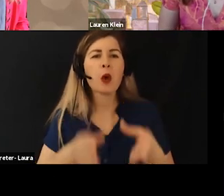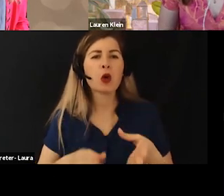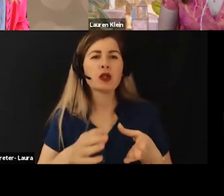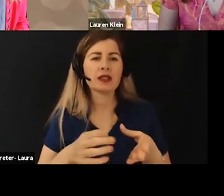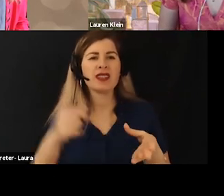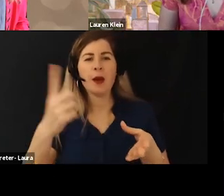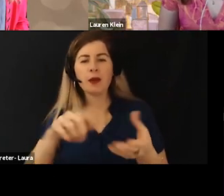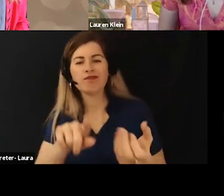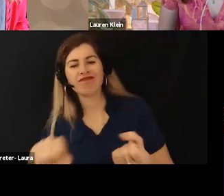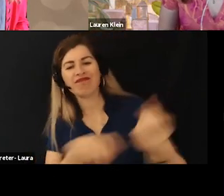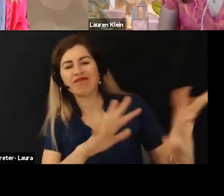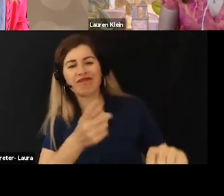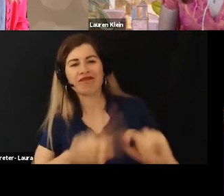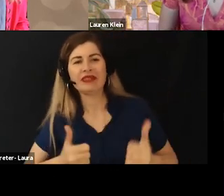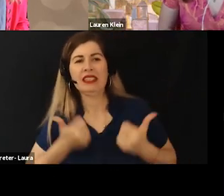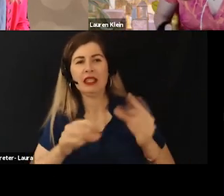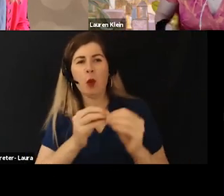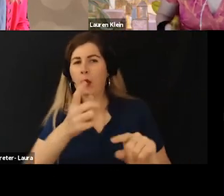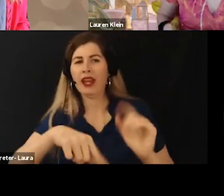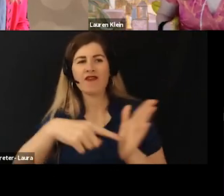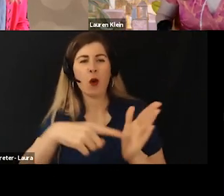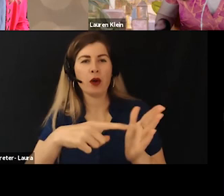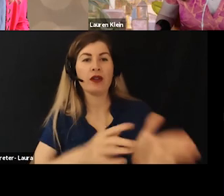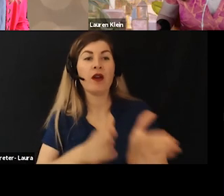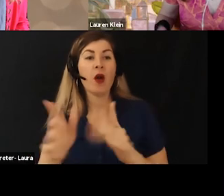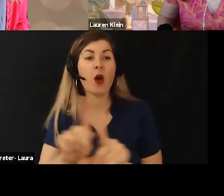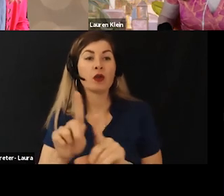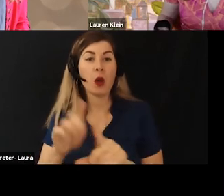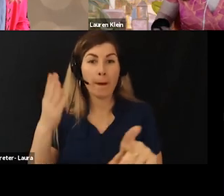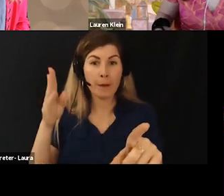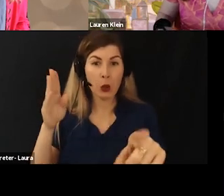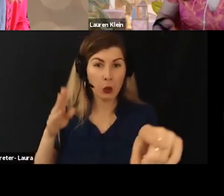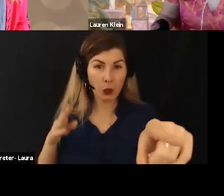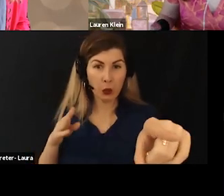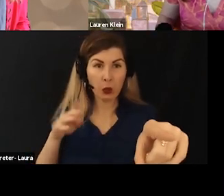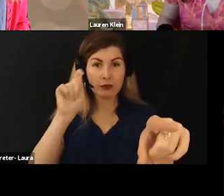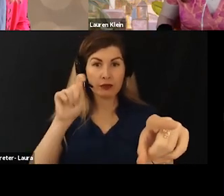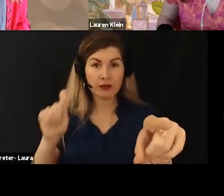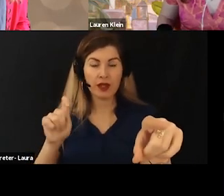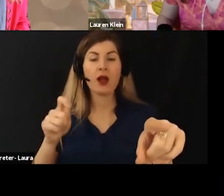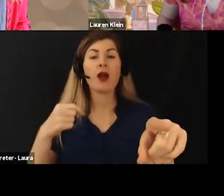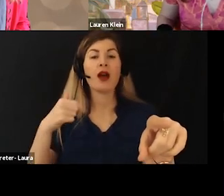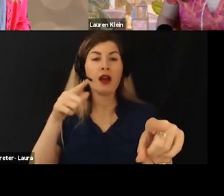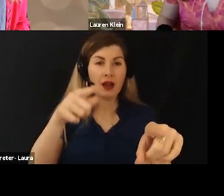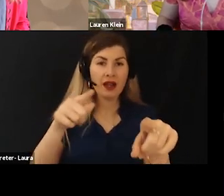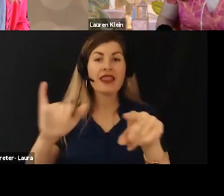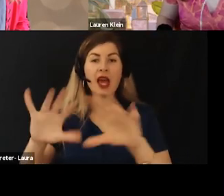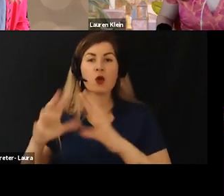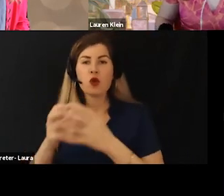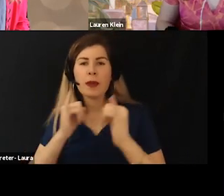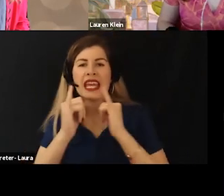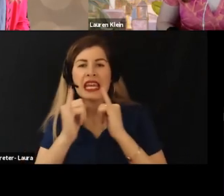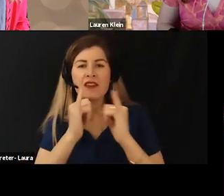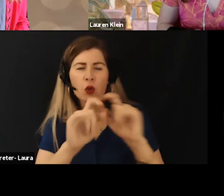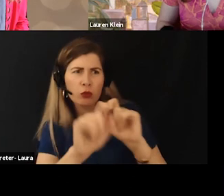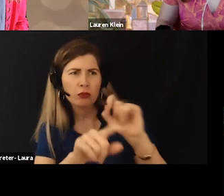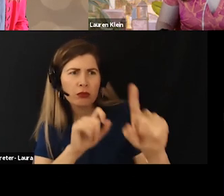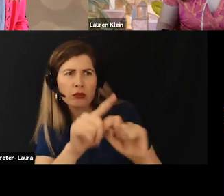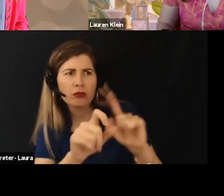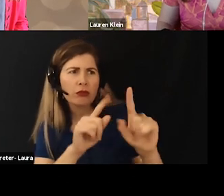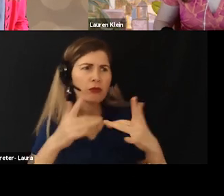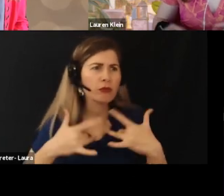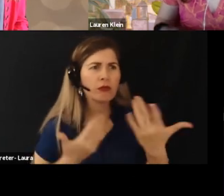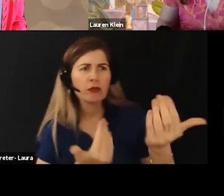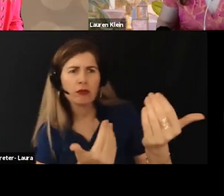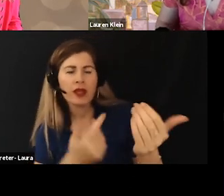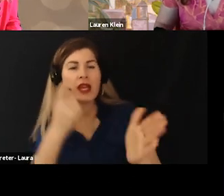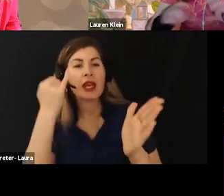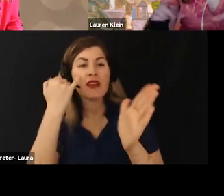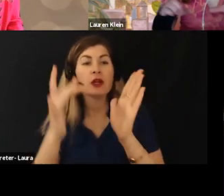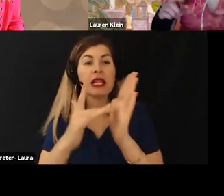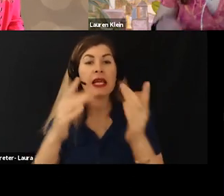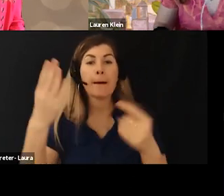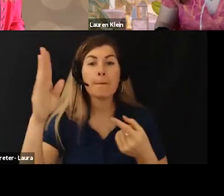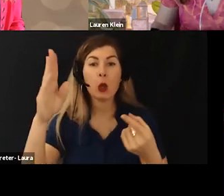And then the blue dots indicate a place where the AARP has also interviewed one of the people who was evicted from that particular place. And if you click on one of the blue dots it brings up one of these interviews their vid their video interviews.